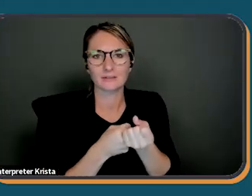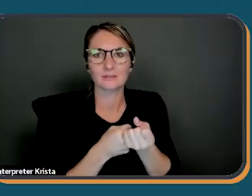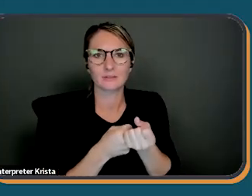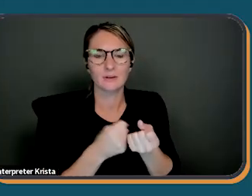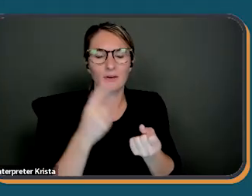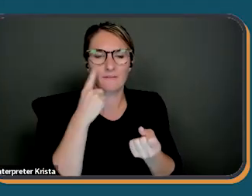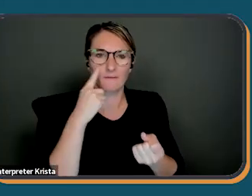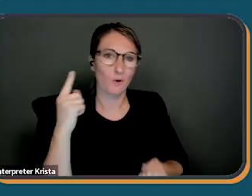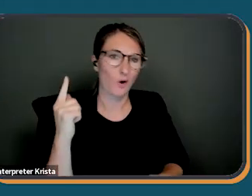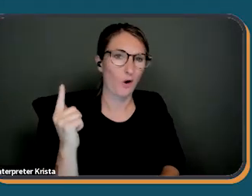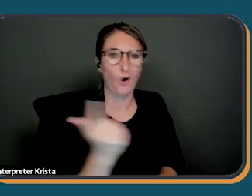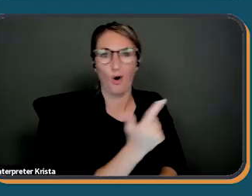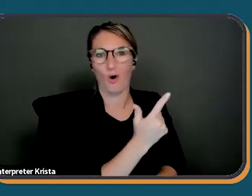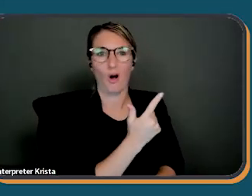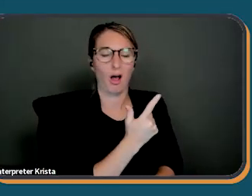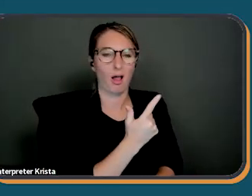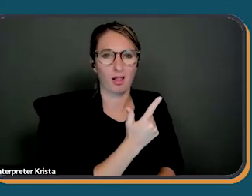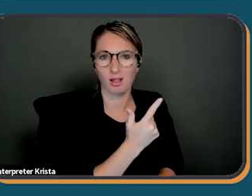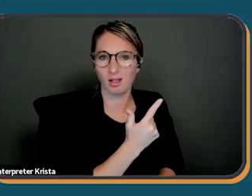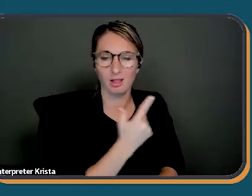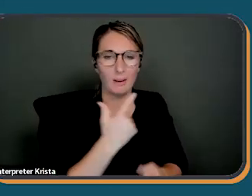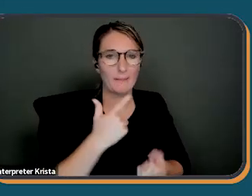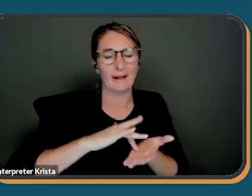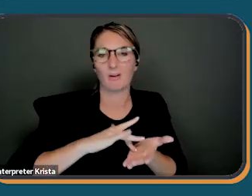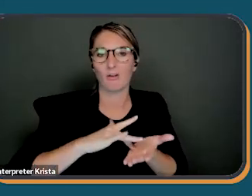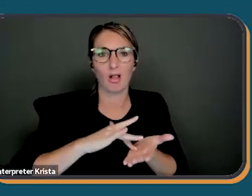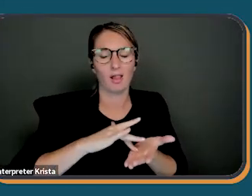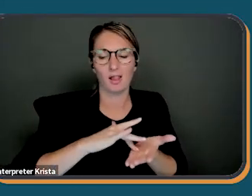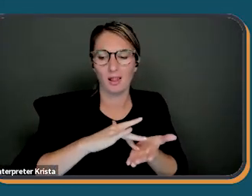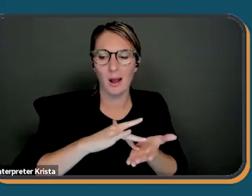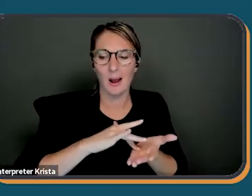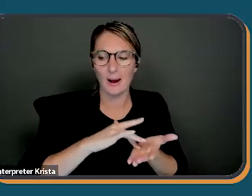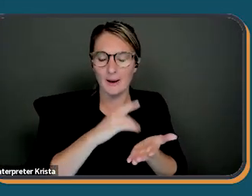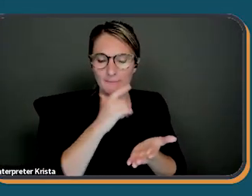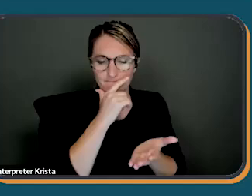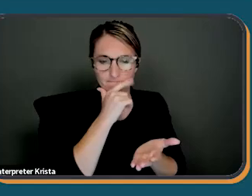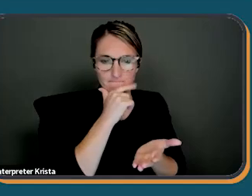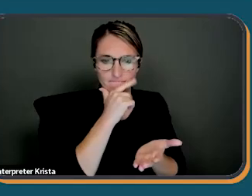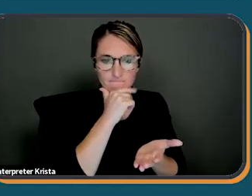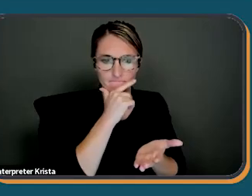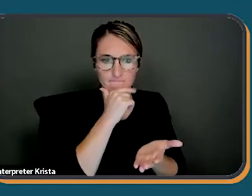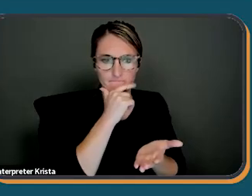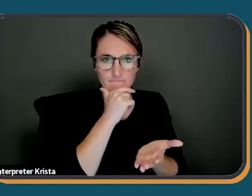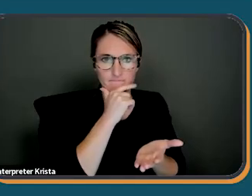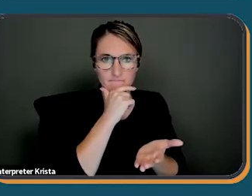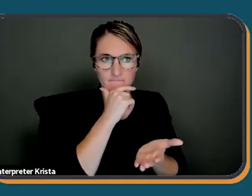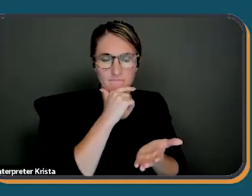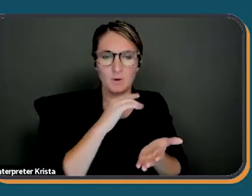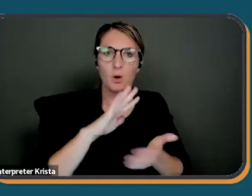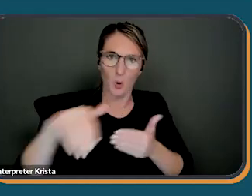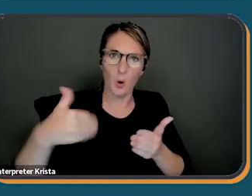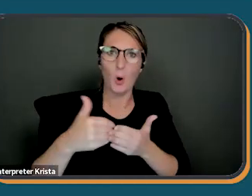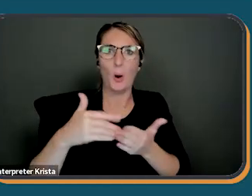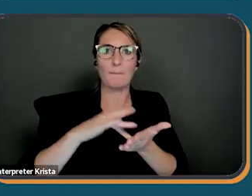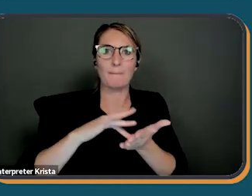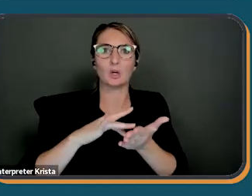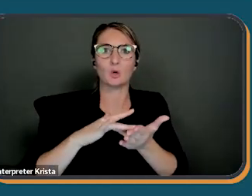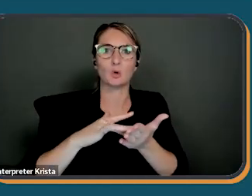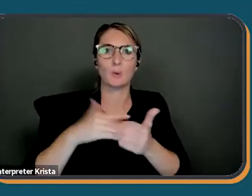for all medical procedures.